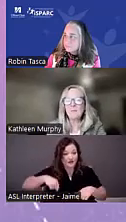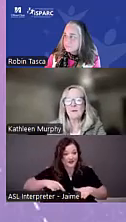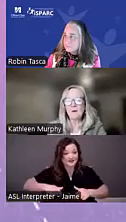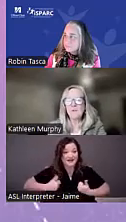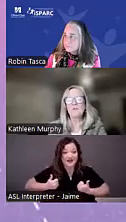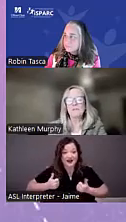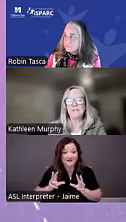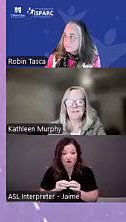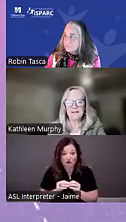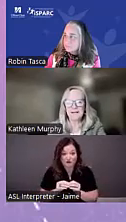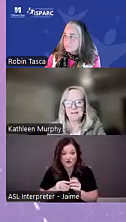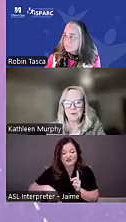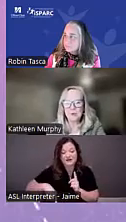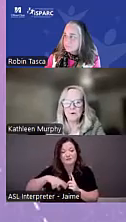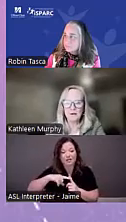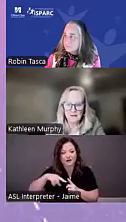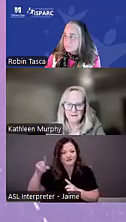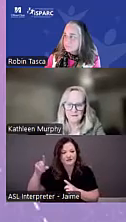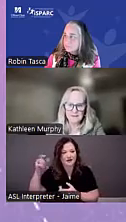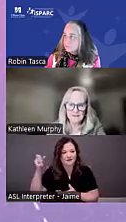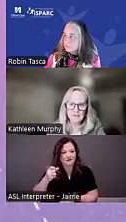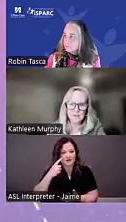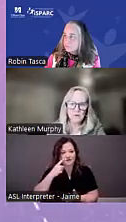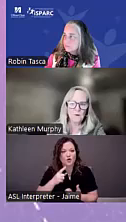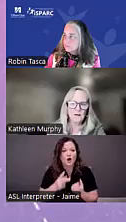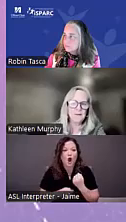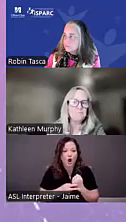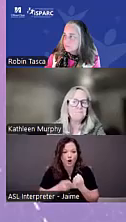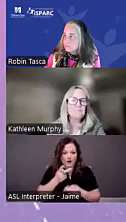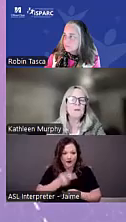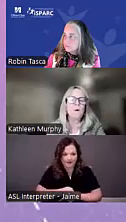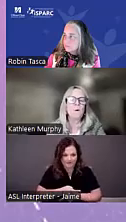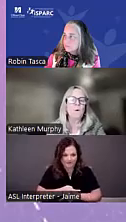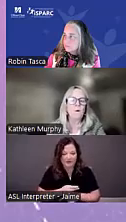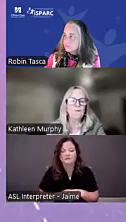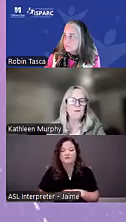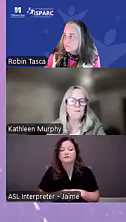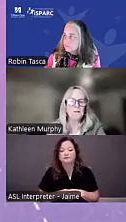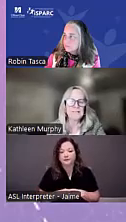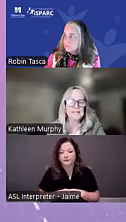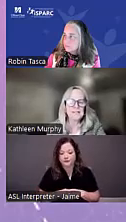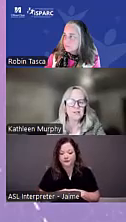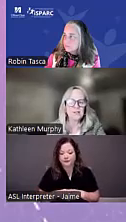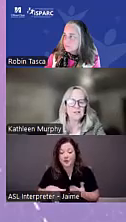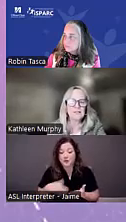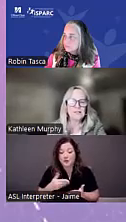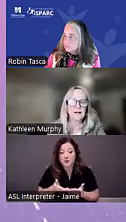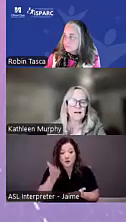but also to take the time to archive it. So all of the presentations--